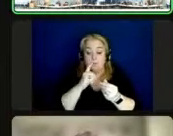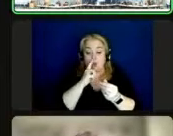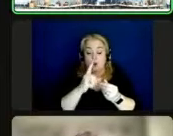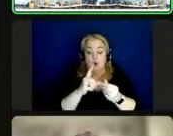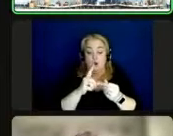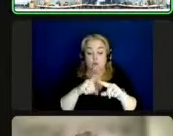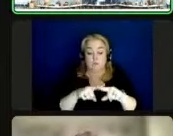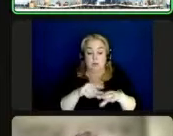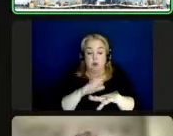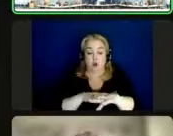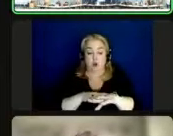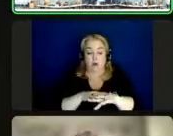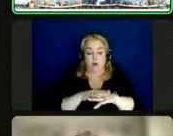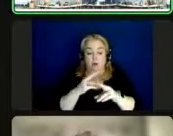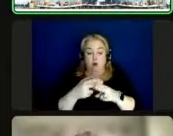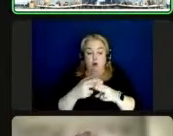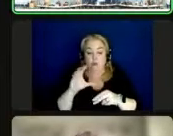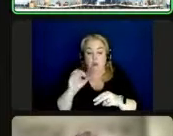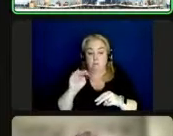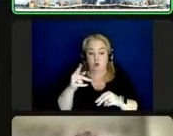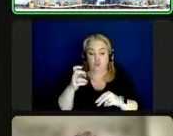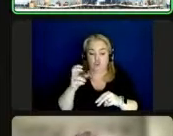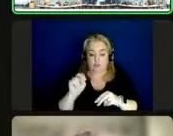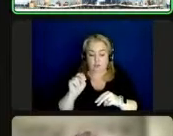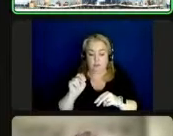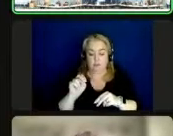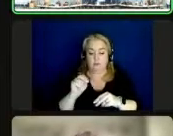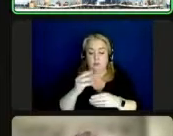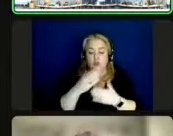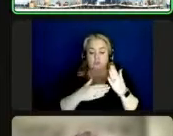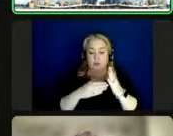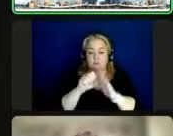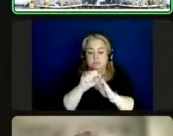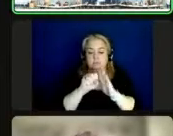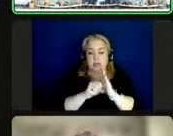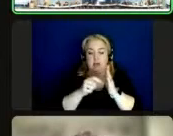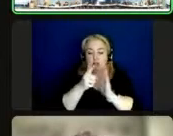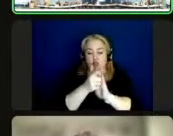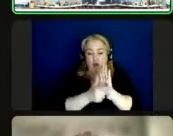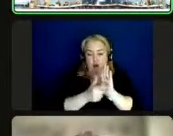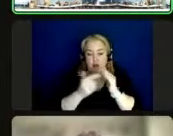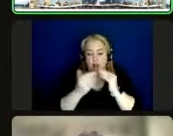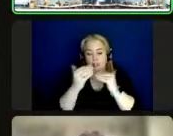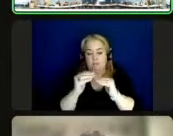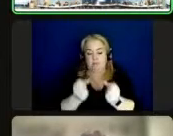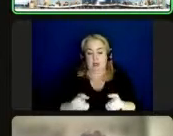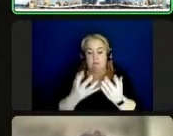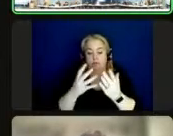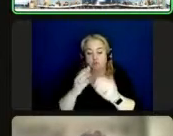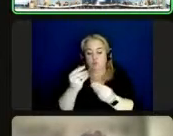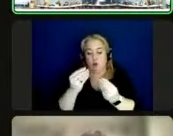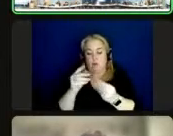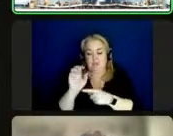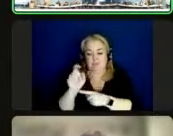IF THE VOTE DOESN'T PASS NEXT